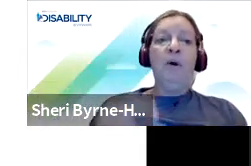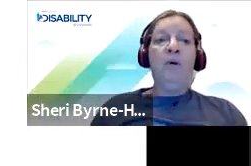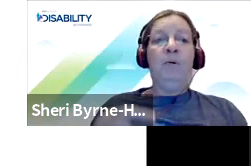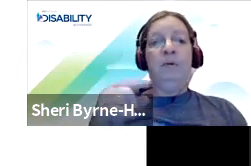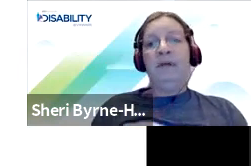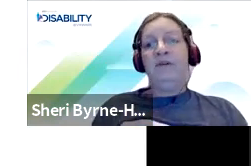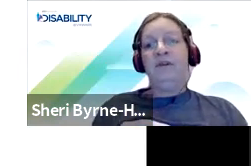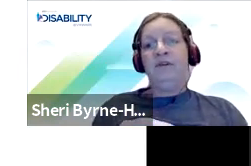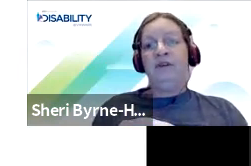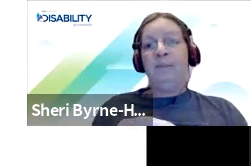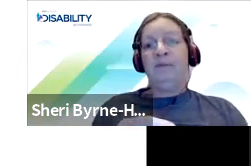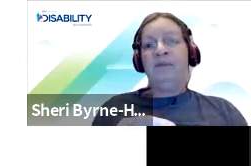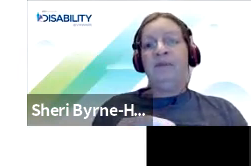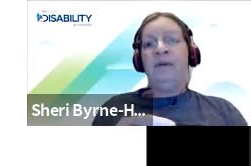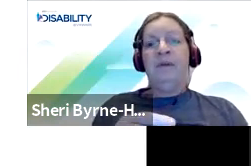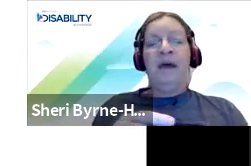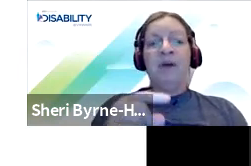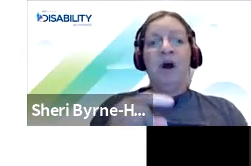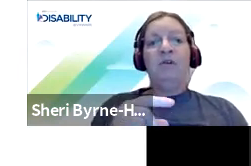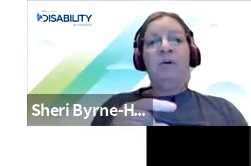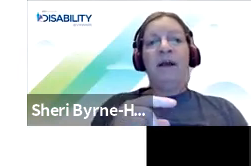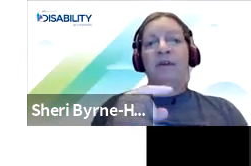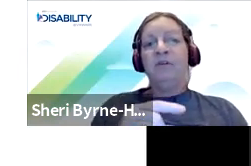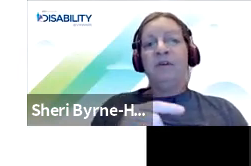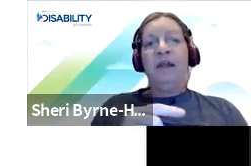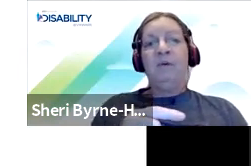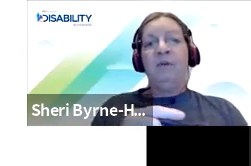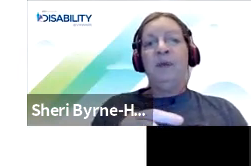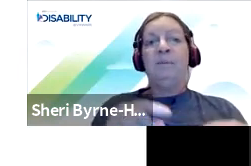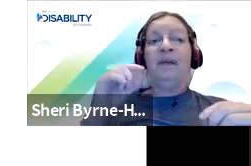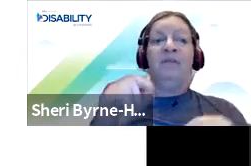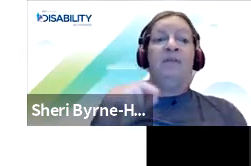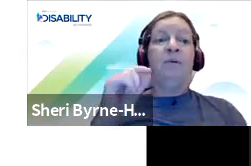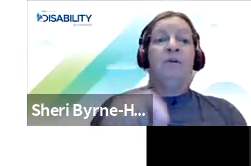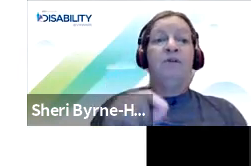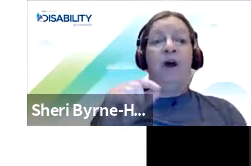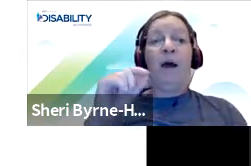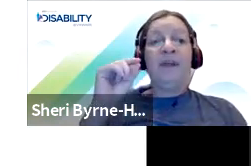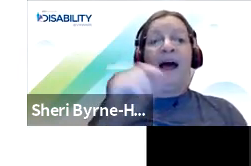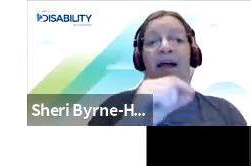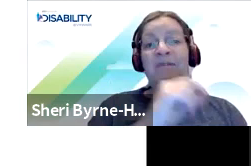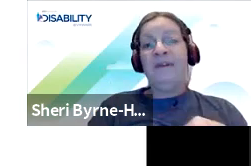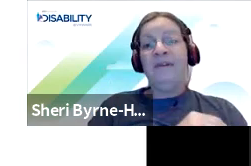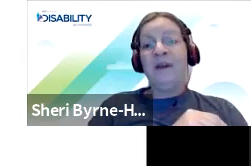Nobody does any of this work beginning to end anymore. And so it's really important at every step of the way, in your